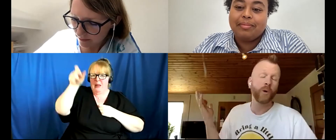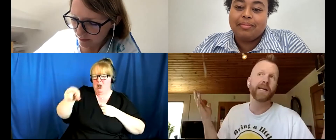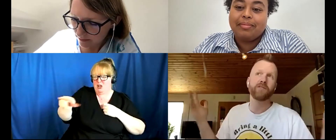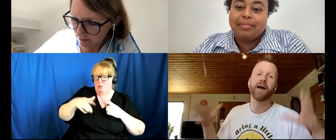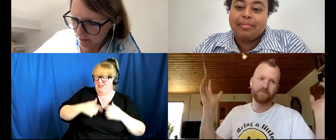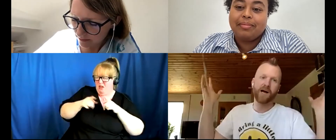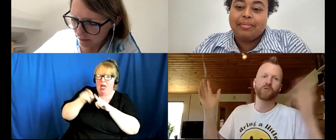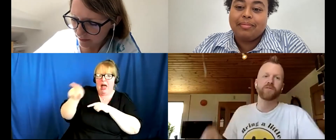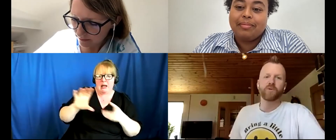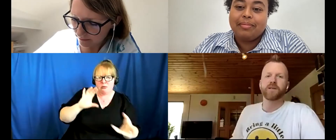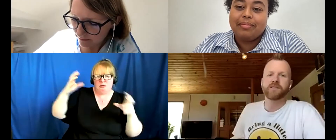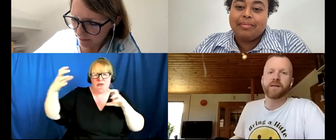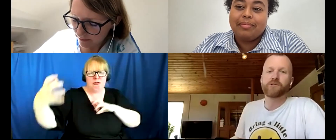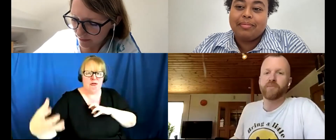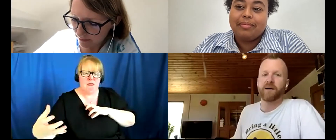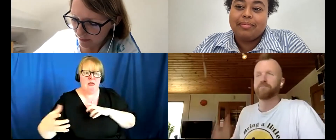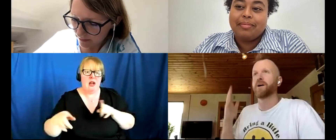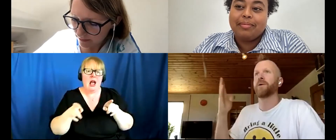I'd never met, perhaps all of this work stems from that, by the way.